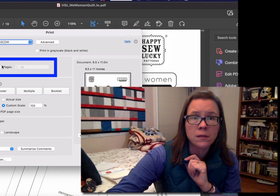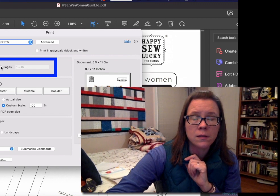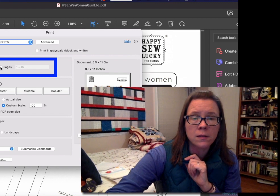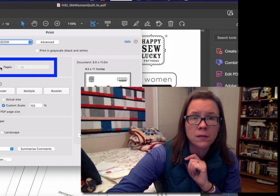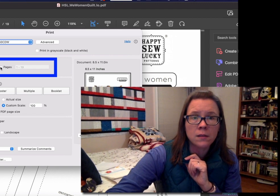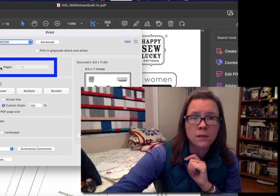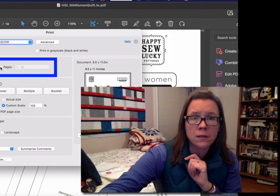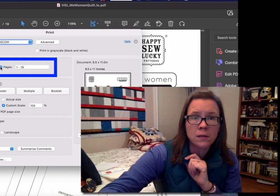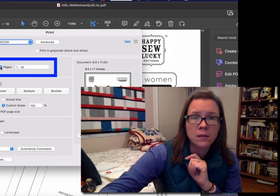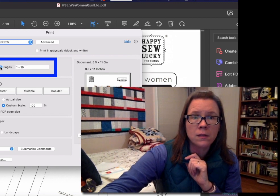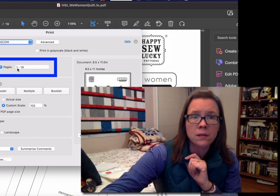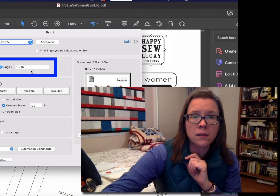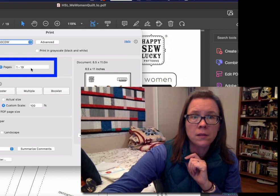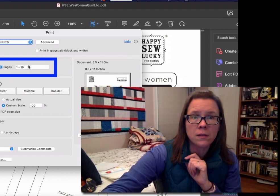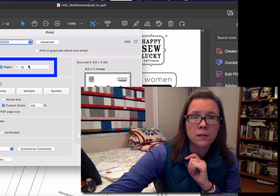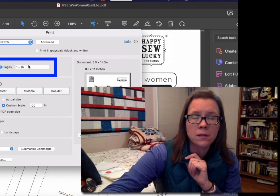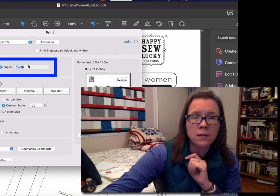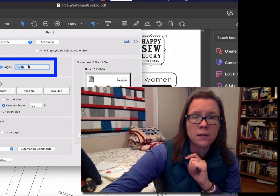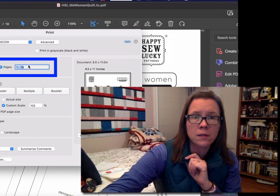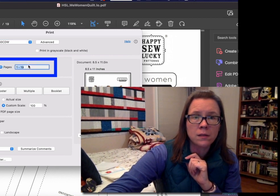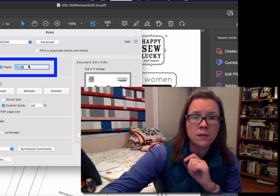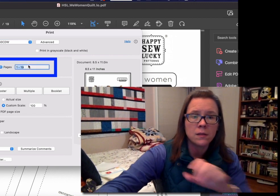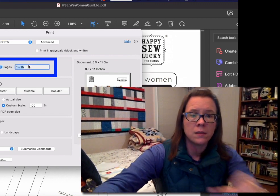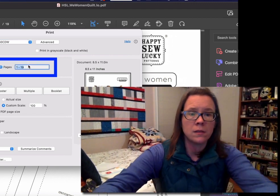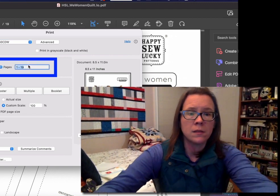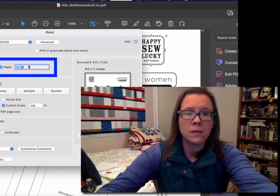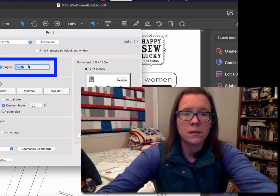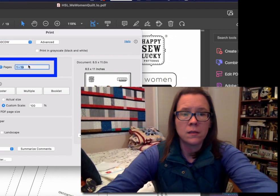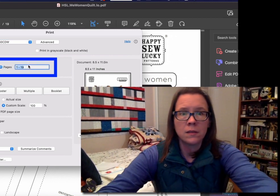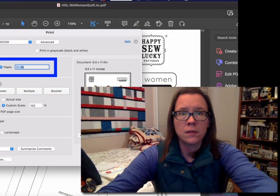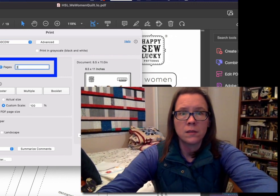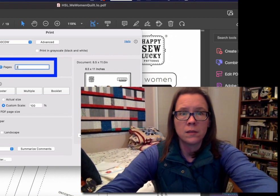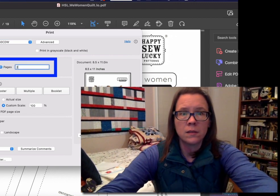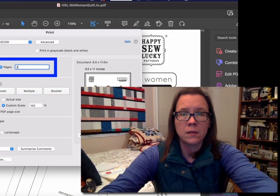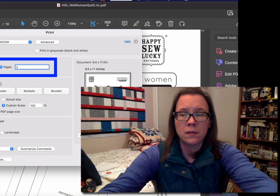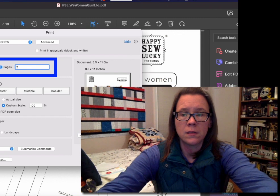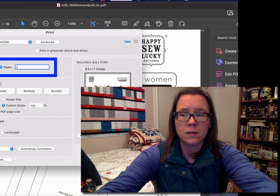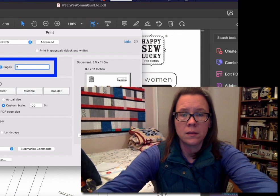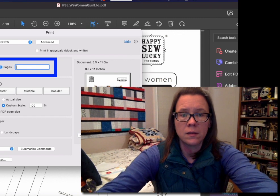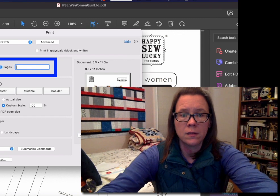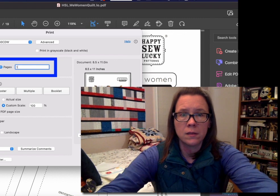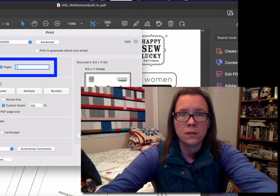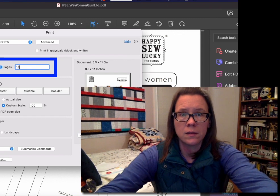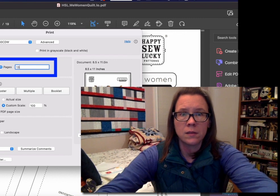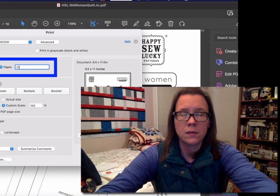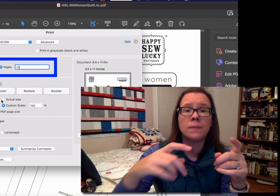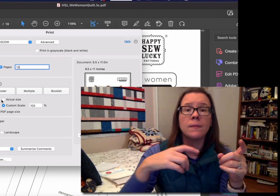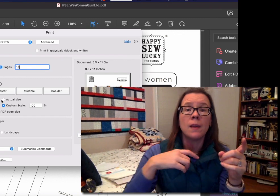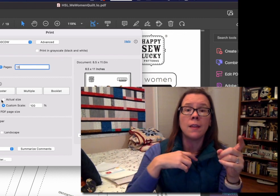your menu may look a little bit different than mine... but you're going to find a place that says, you know, "select certain pages to print".